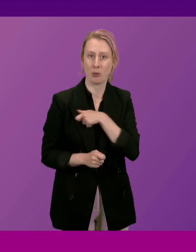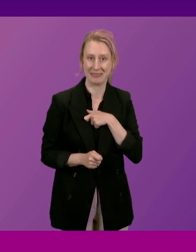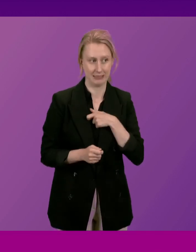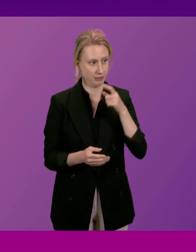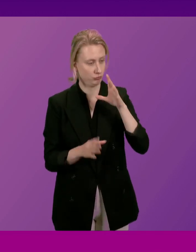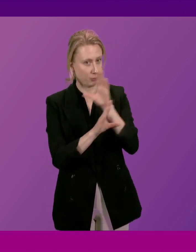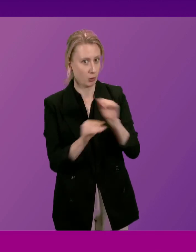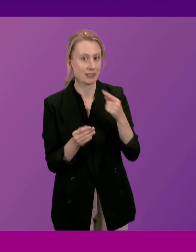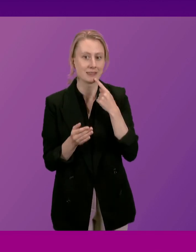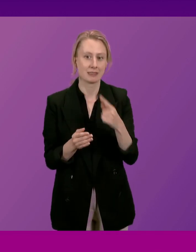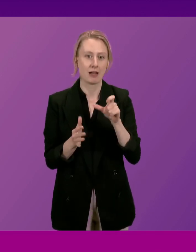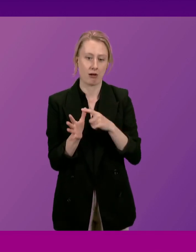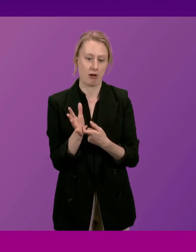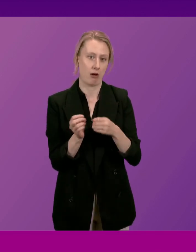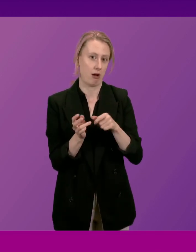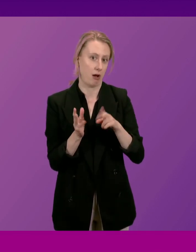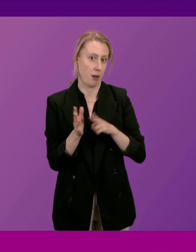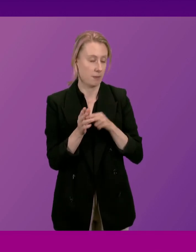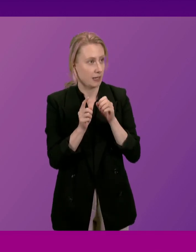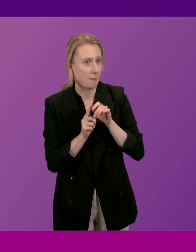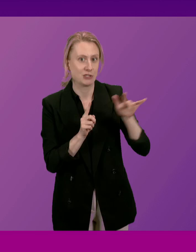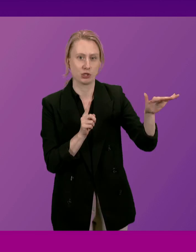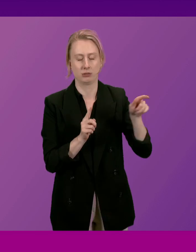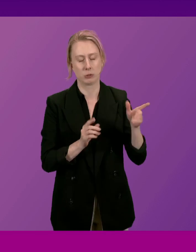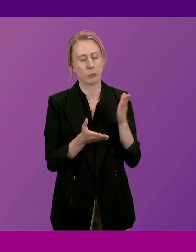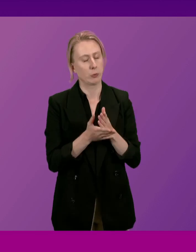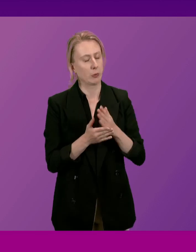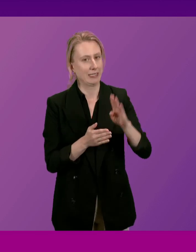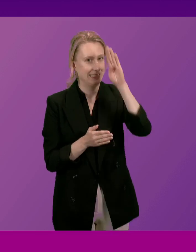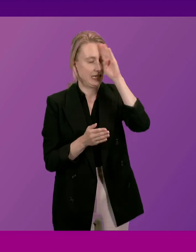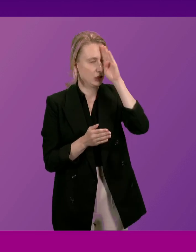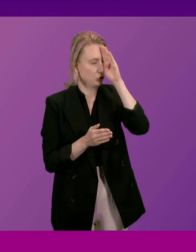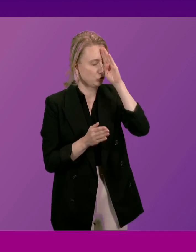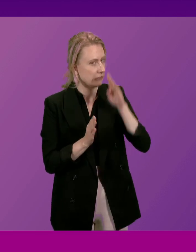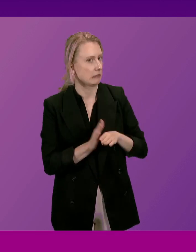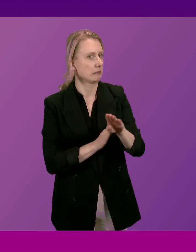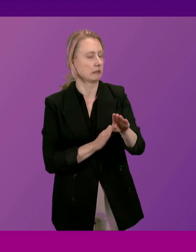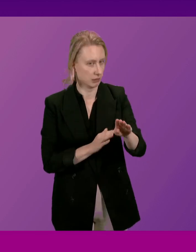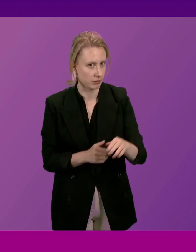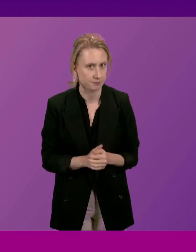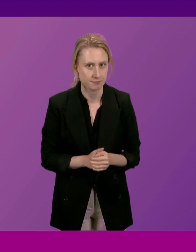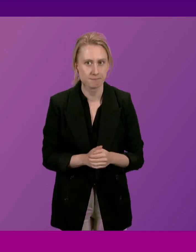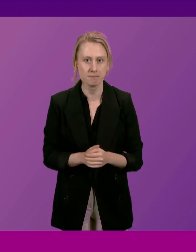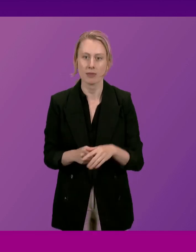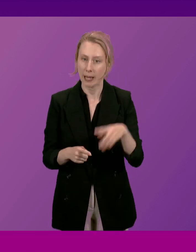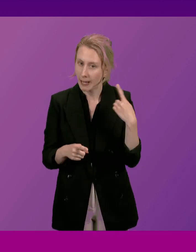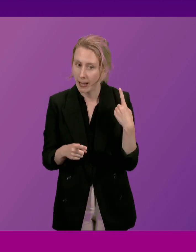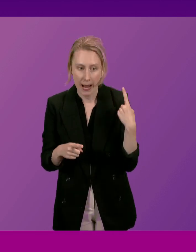carbon emissions are on a disastrous trajectory. The report tells us that “immediate action at pace and scale”